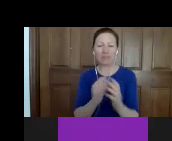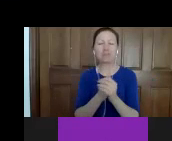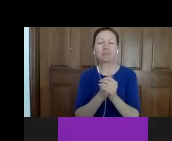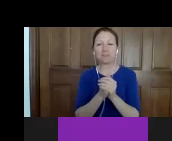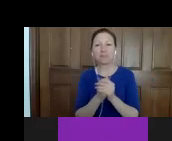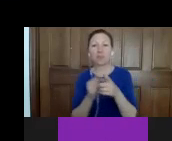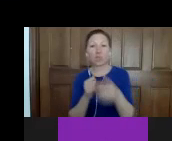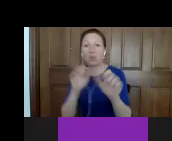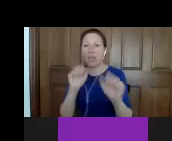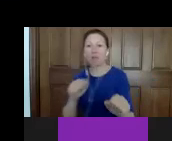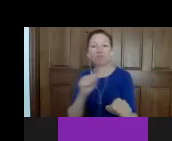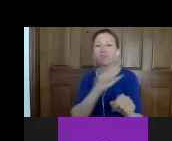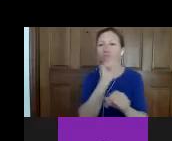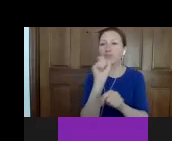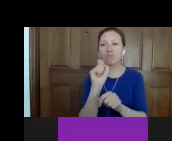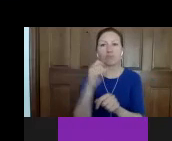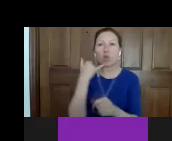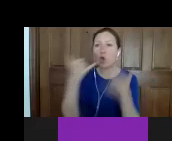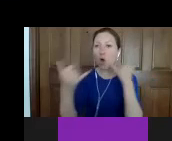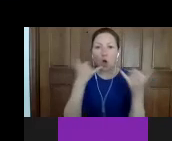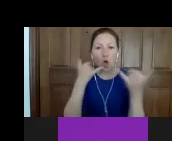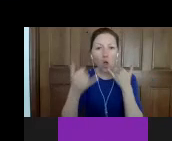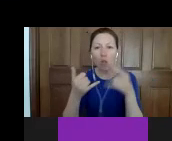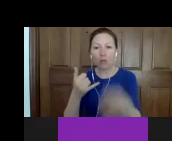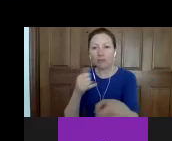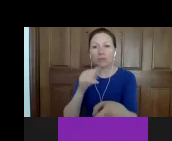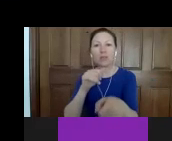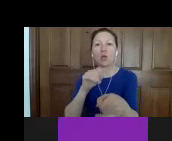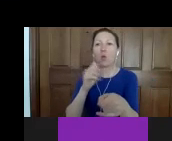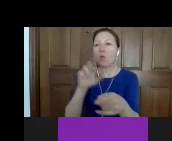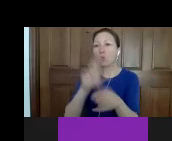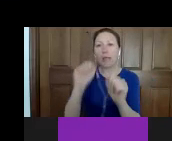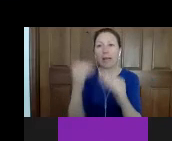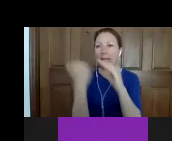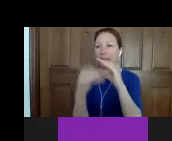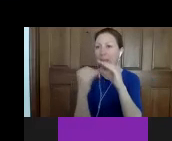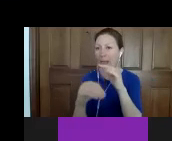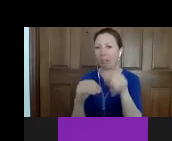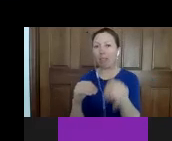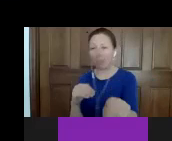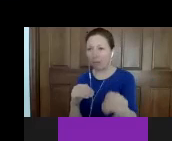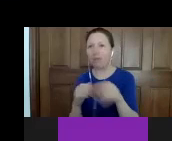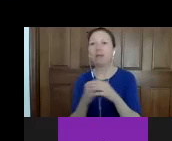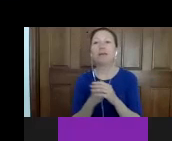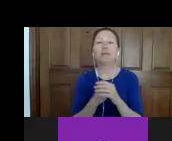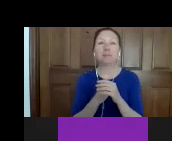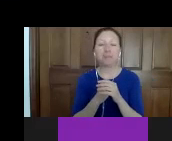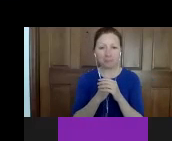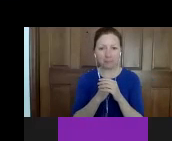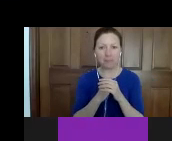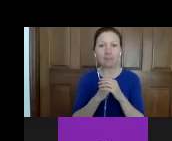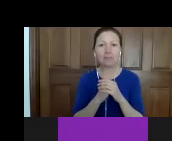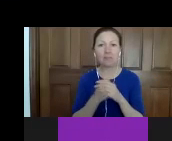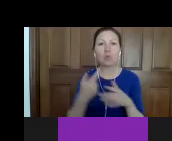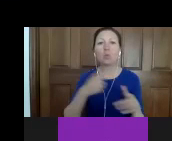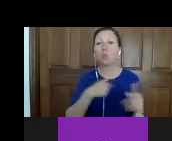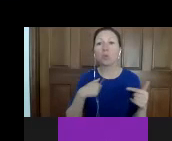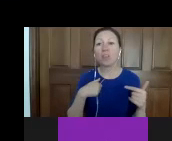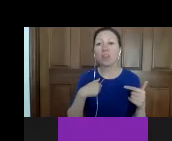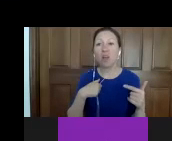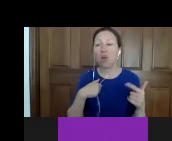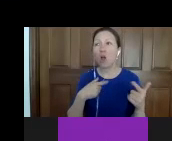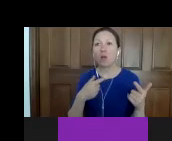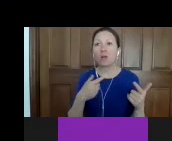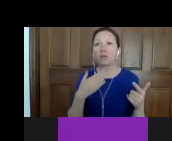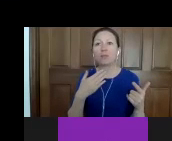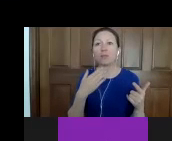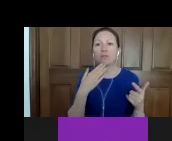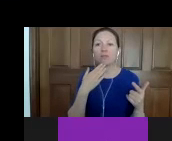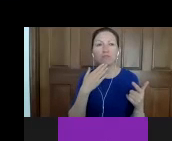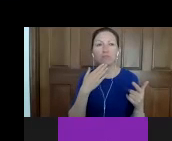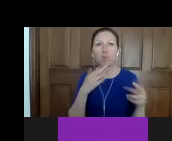us a call at (314) 588 7090. We are perfectly equipped to walk you through how to plan your